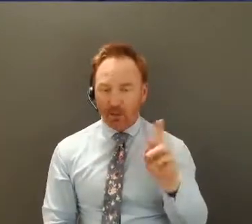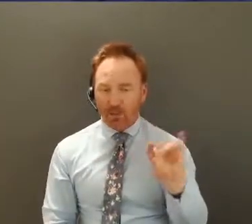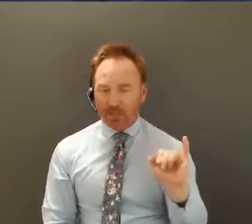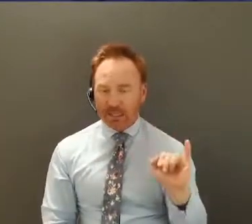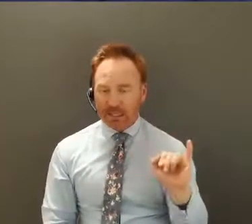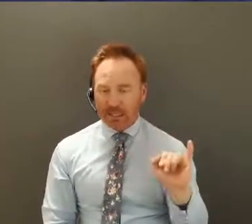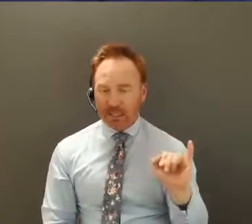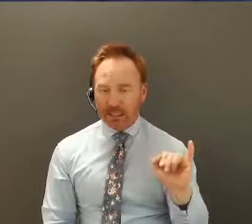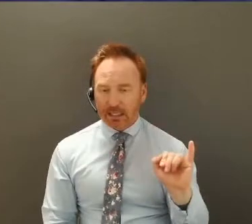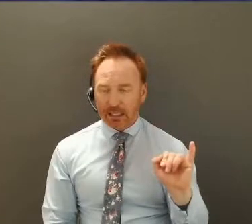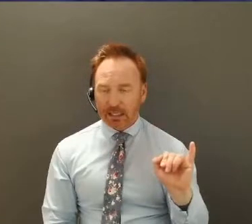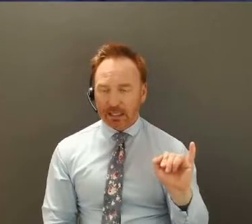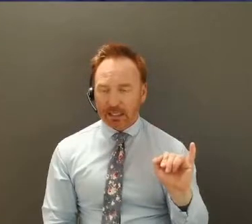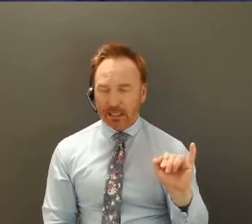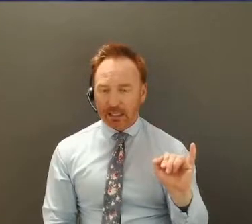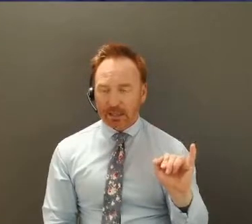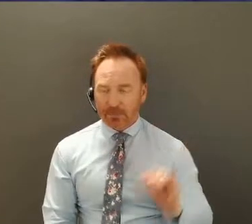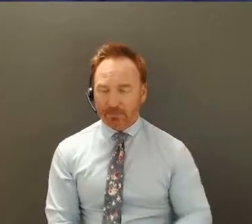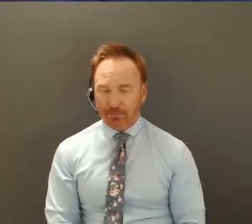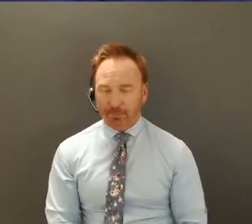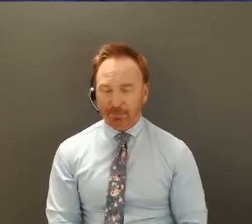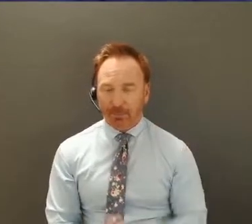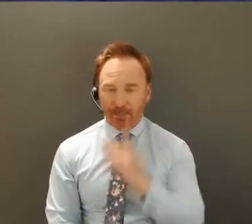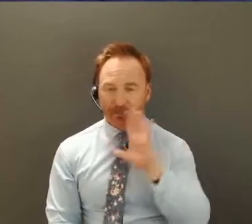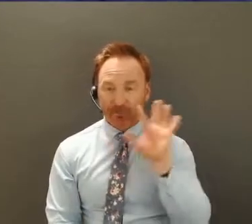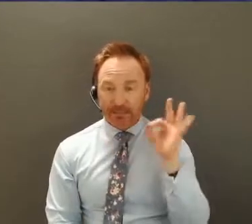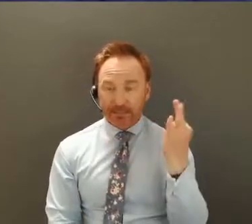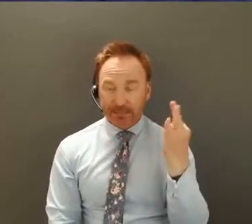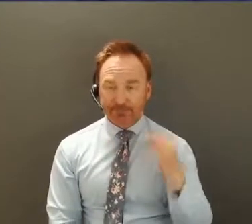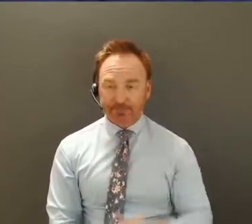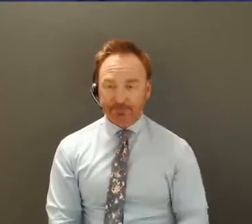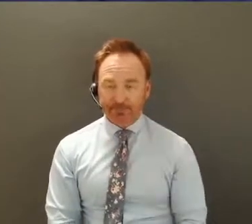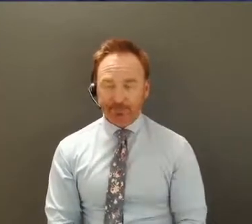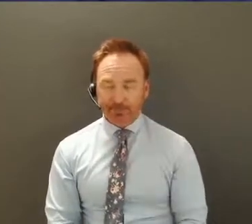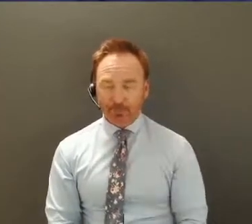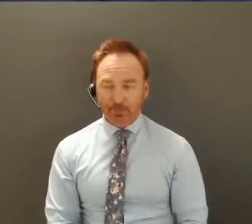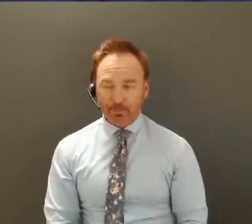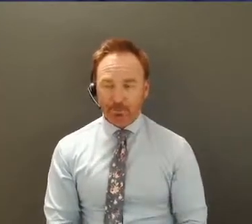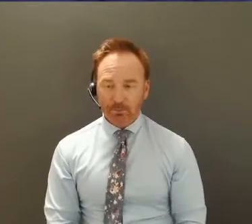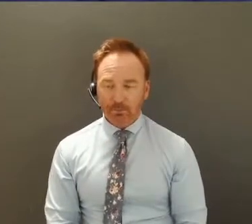needs to be willing to take a